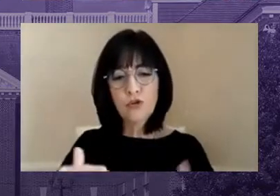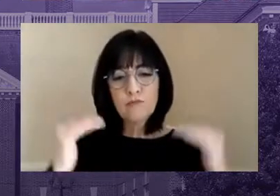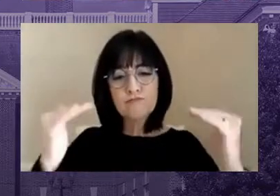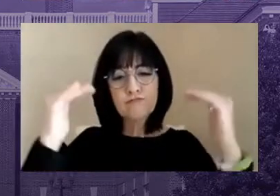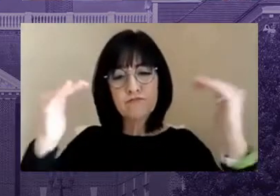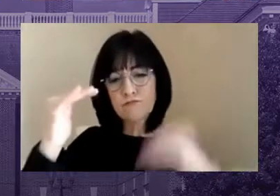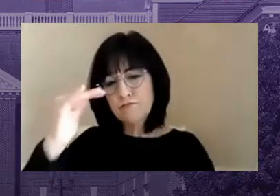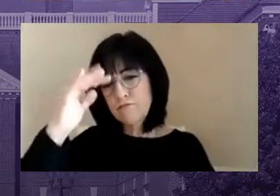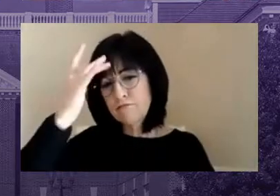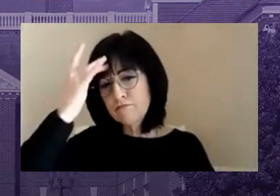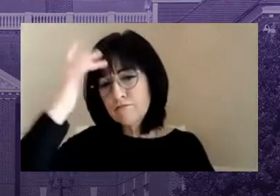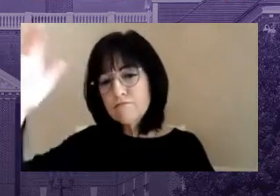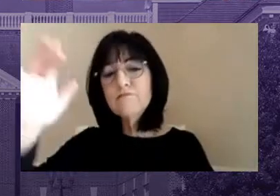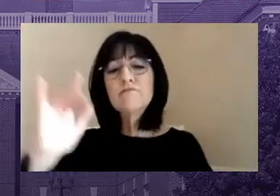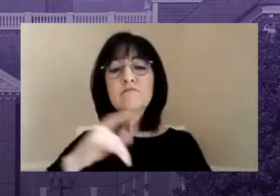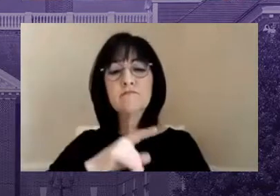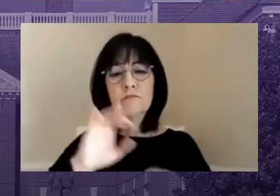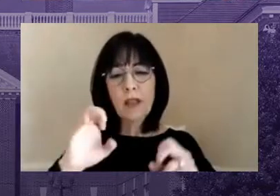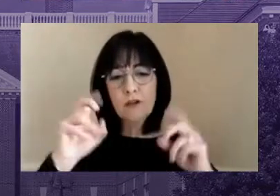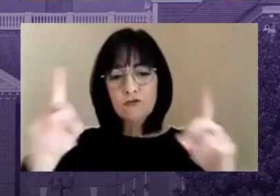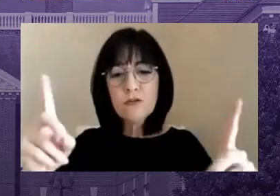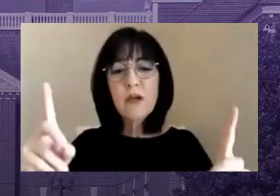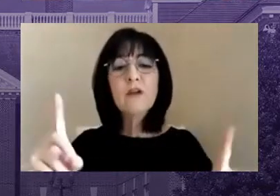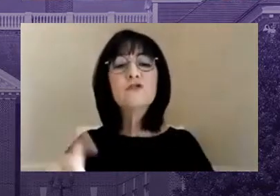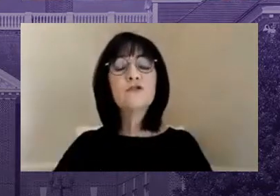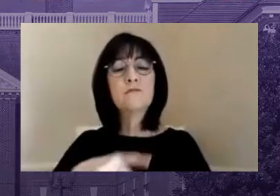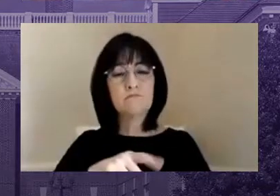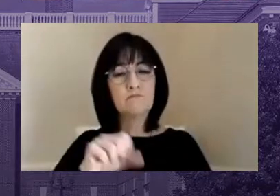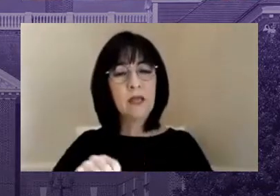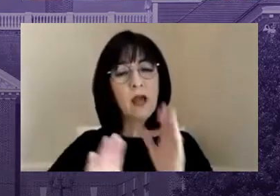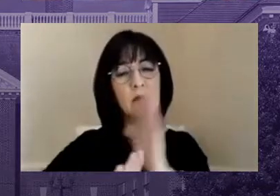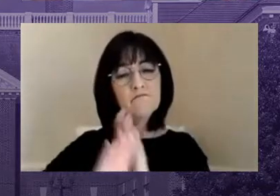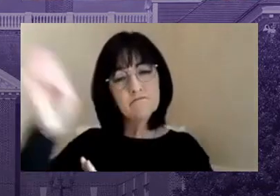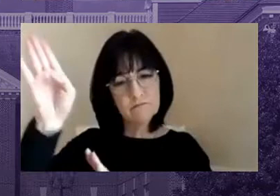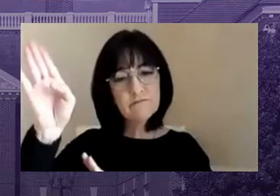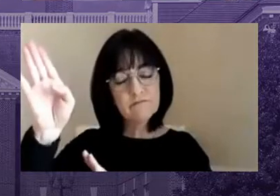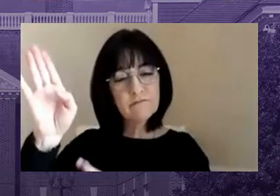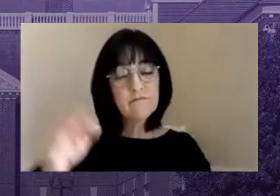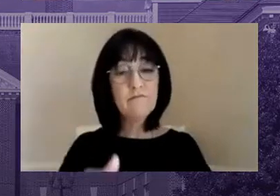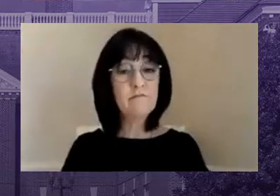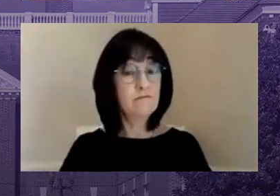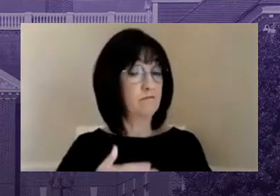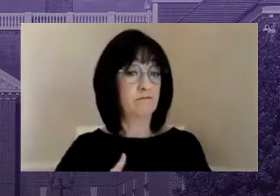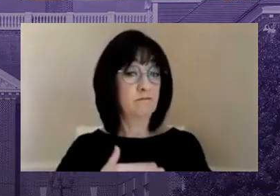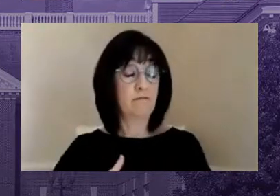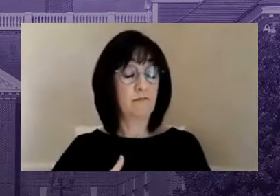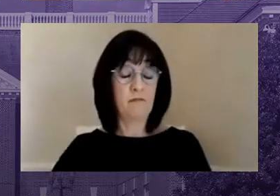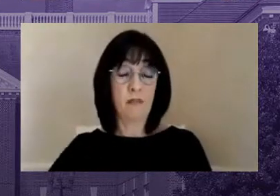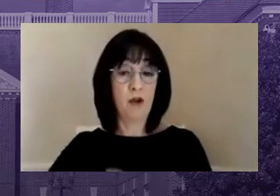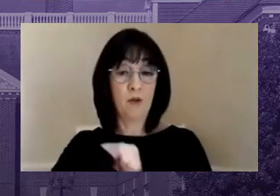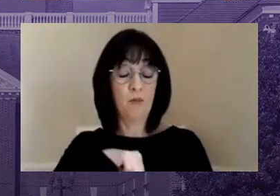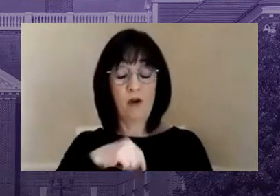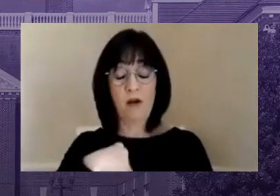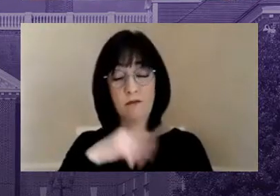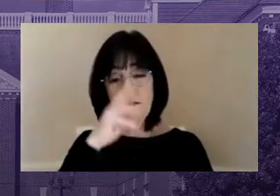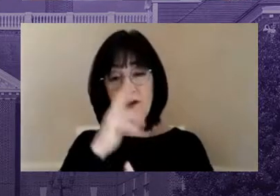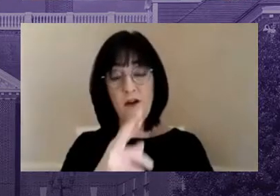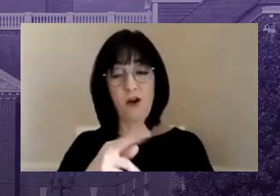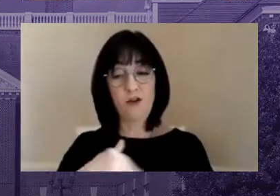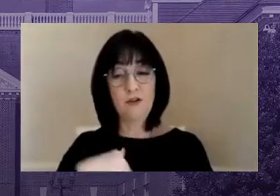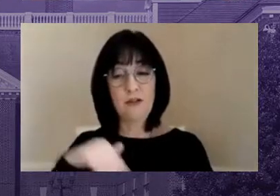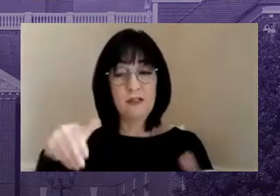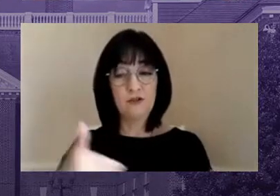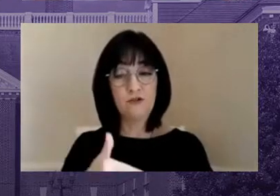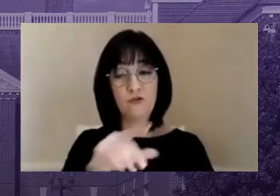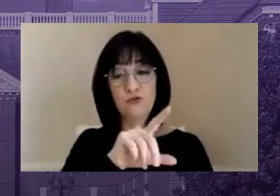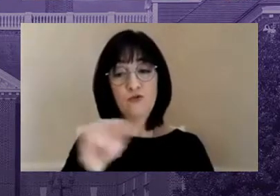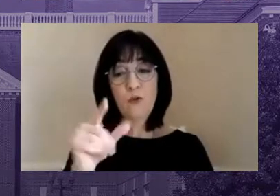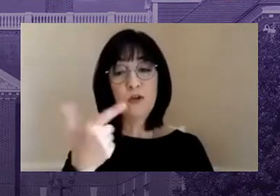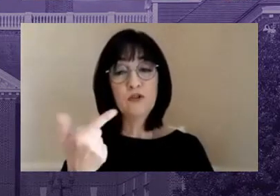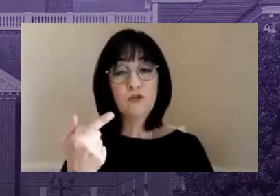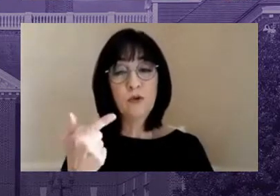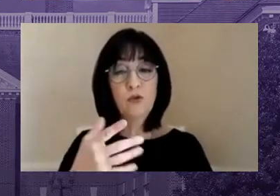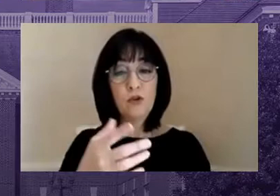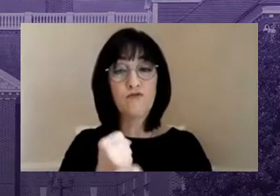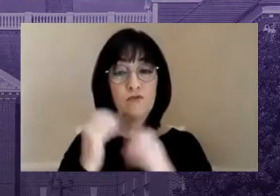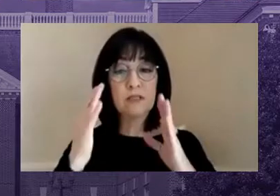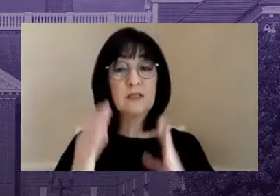certainly an honor for me at this time to be able to introduce the 2021 recipient. For as you